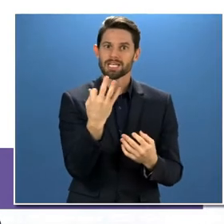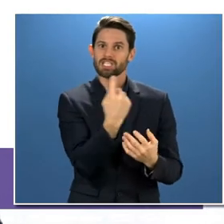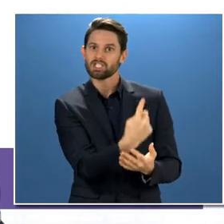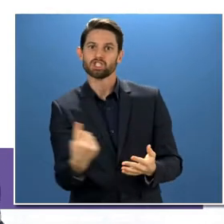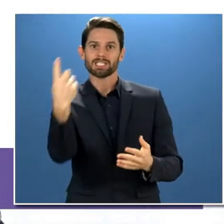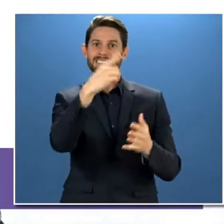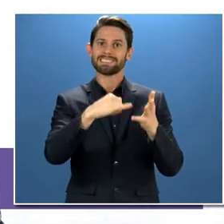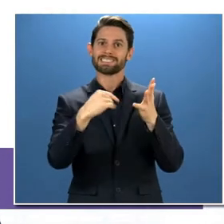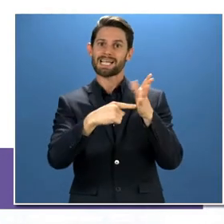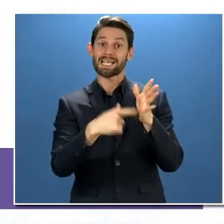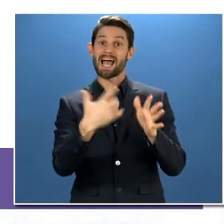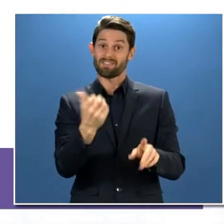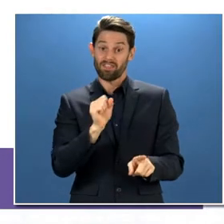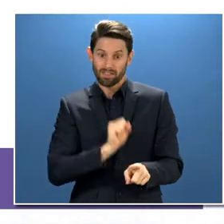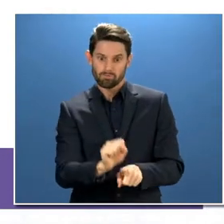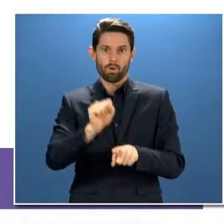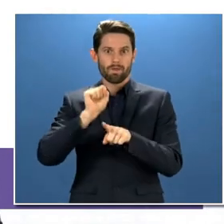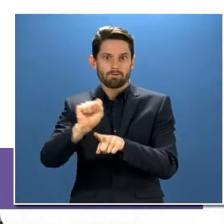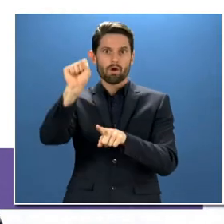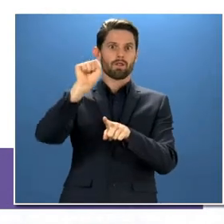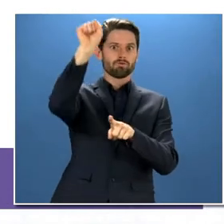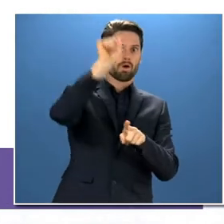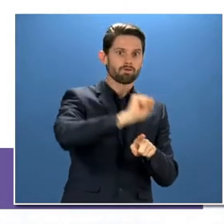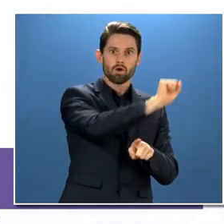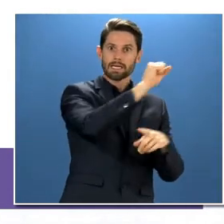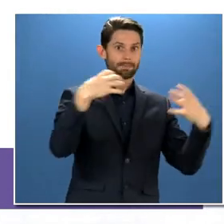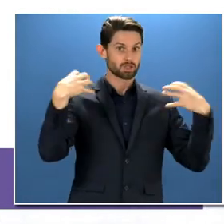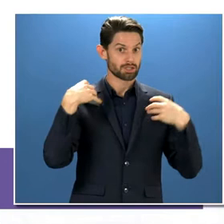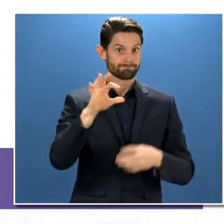That means that in disability, it is necessary for the Disability